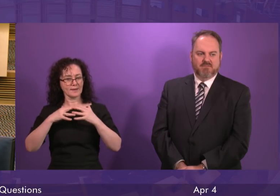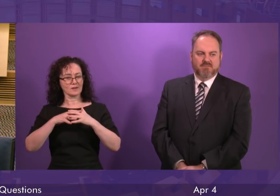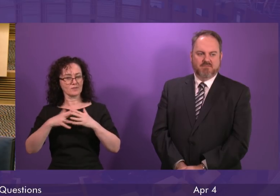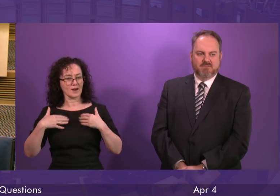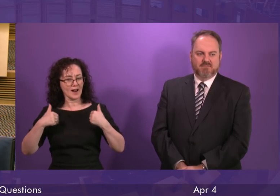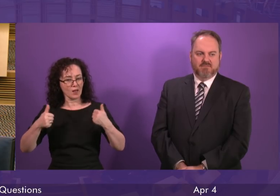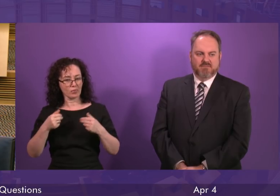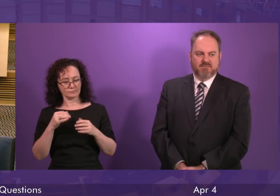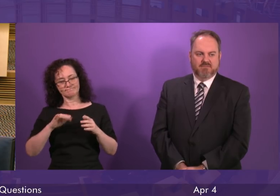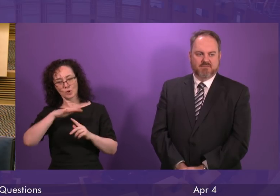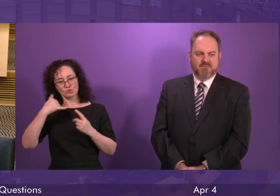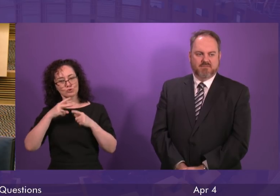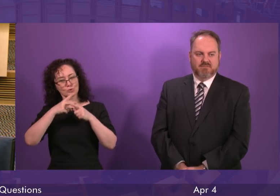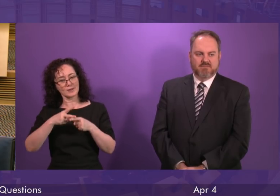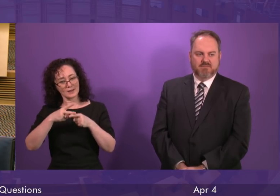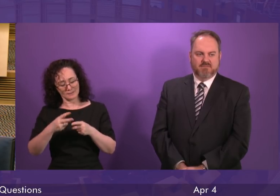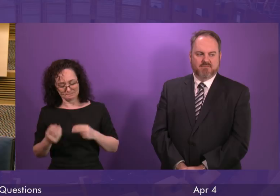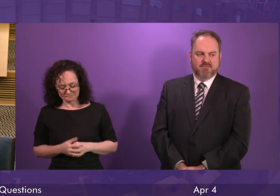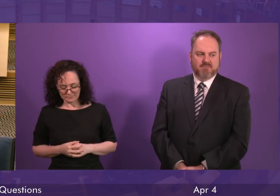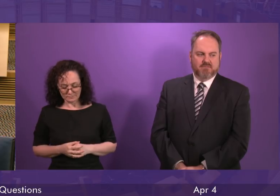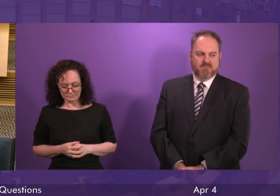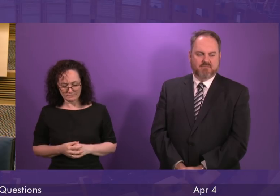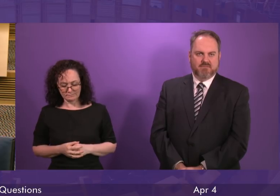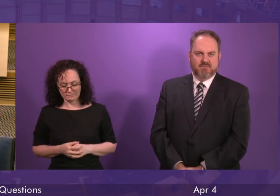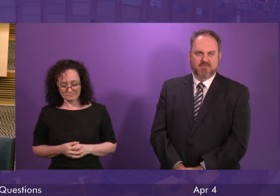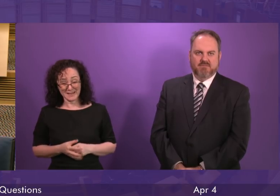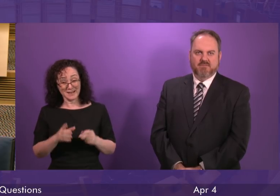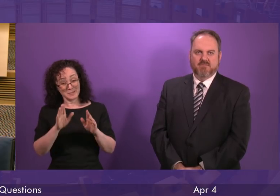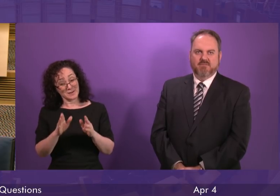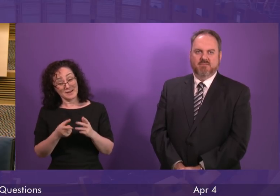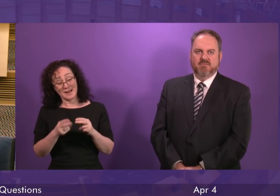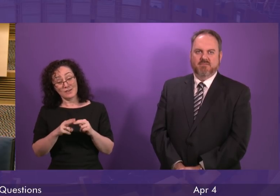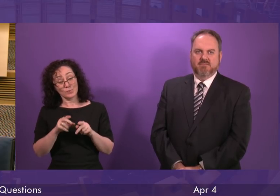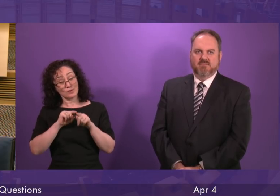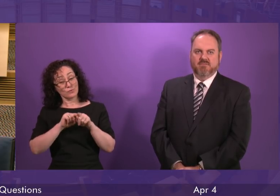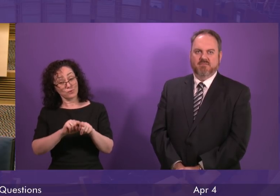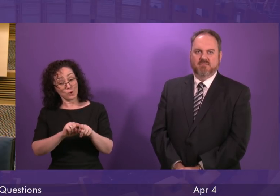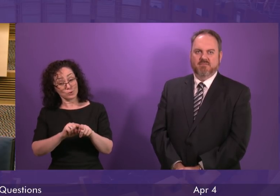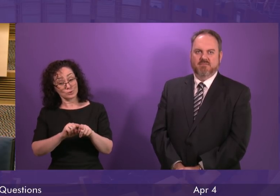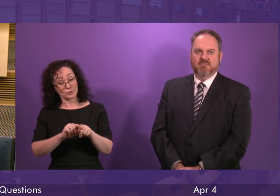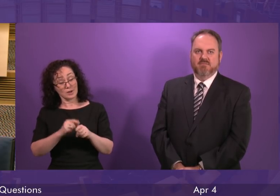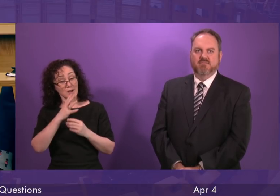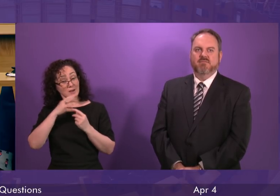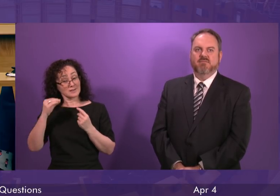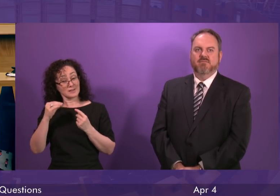I say, gently, that if we had followed the Tory budget proposals, we would have had to